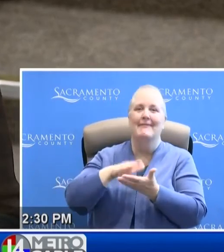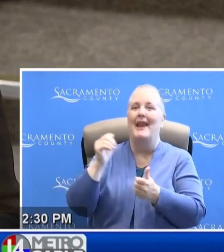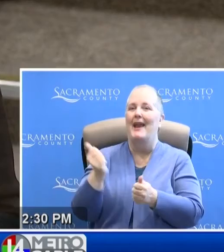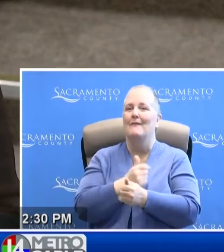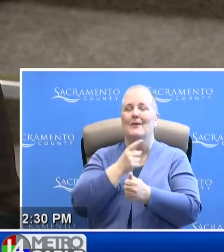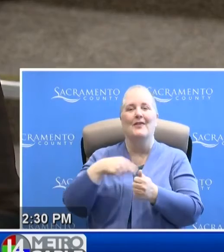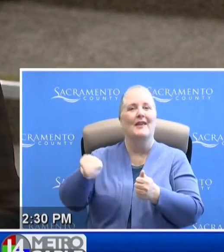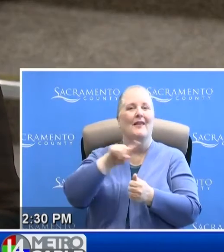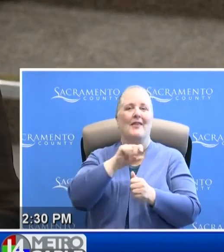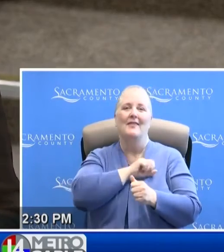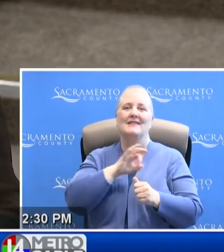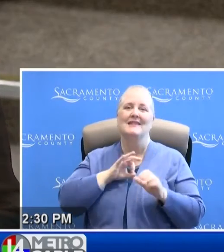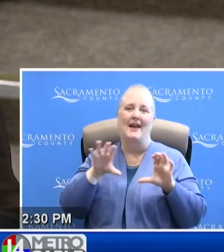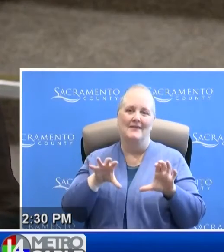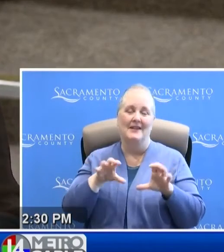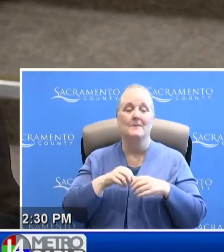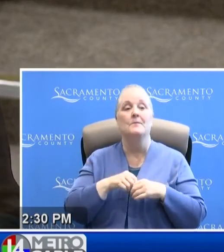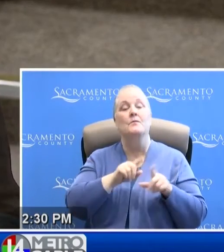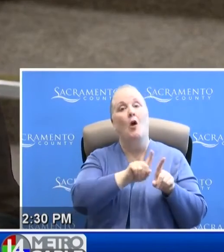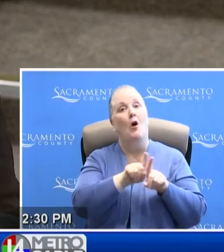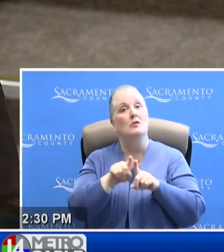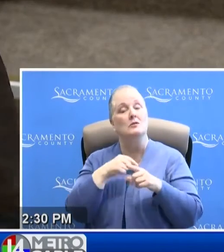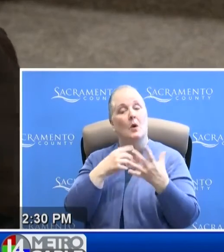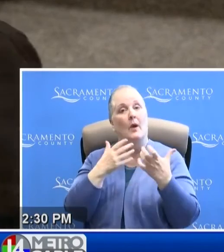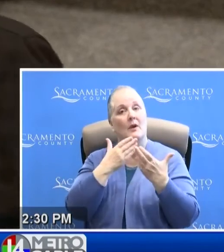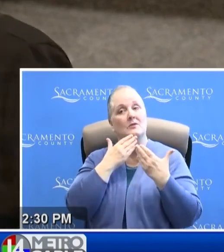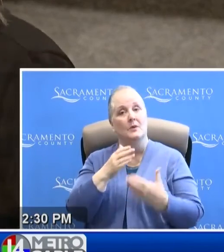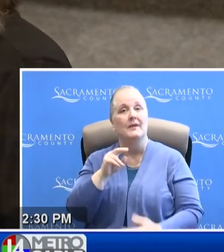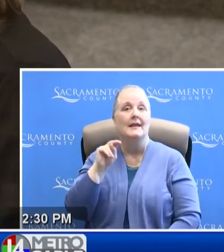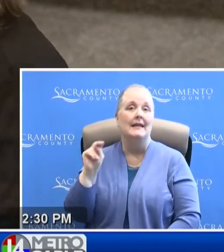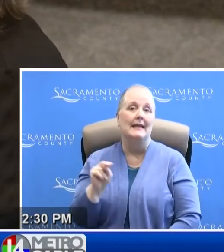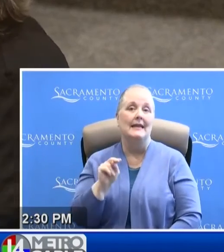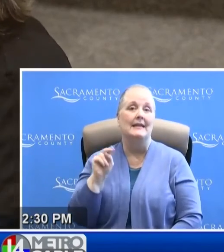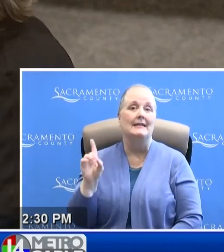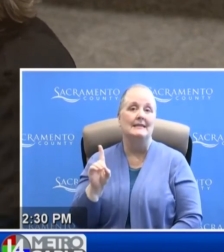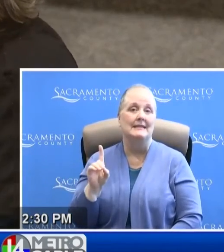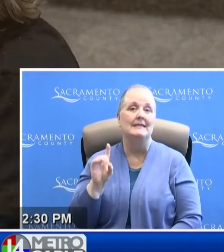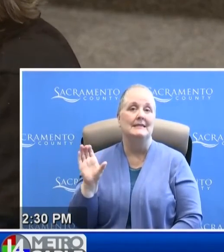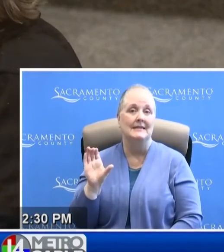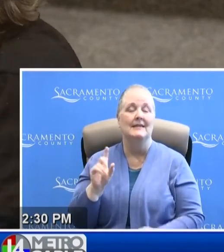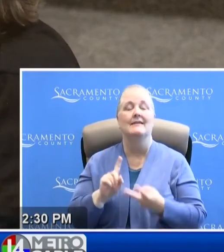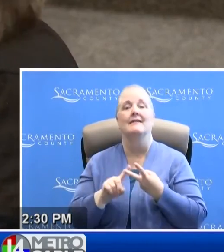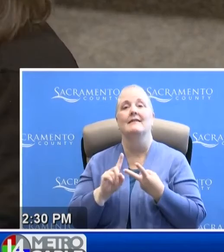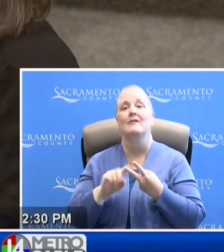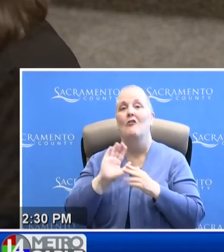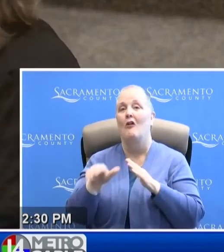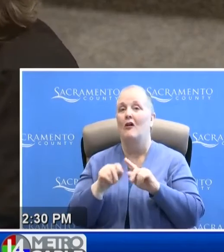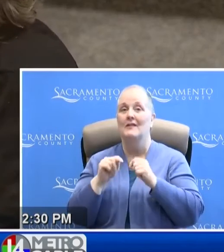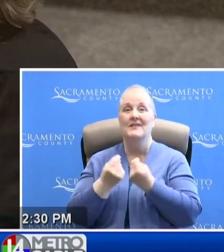But I also want to thank NBC, all of the team at NBC.